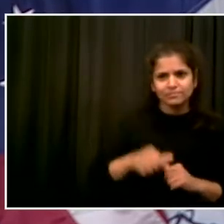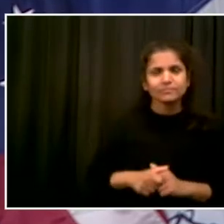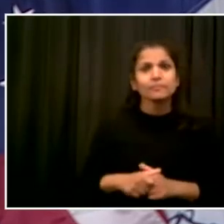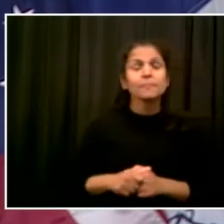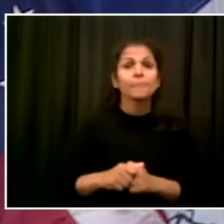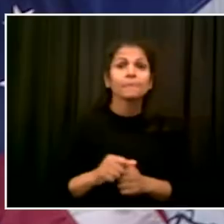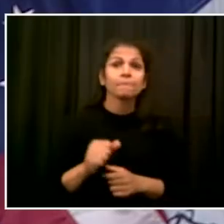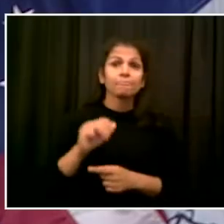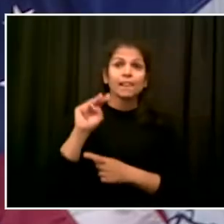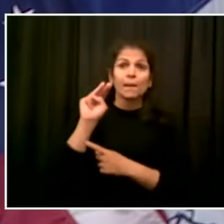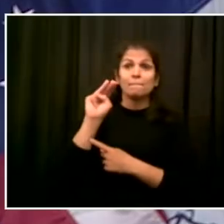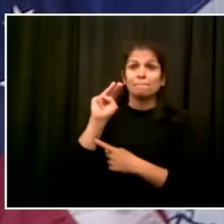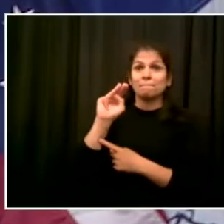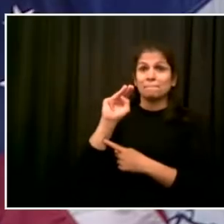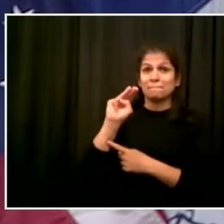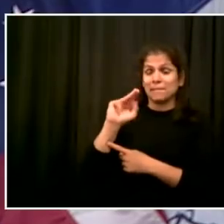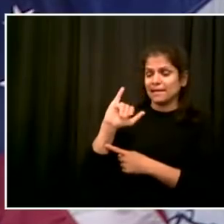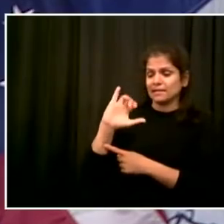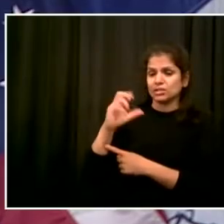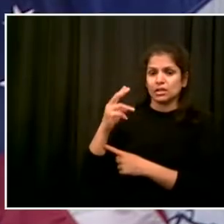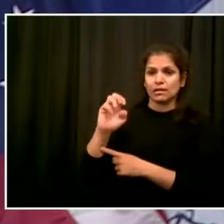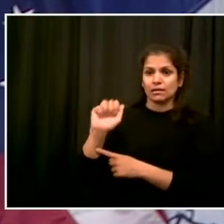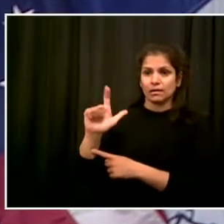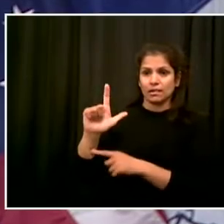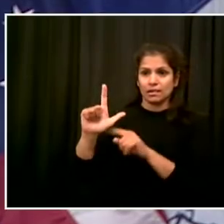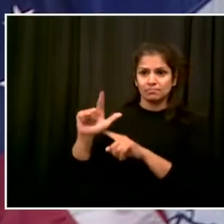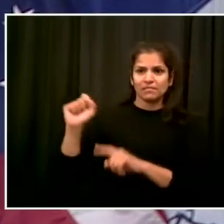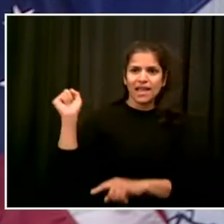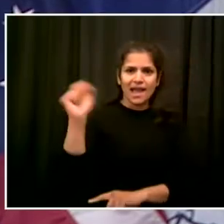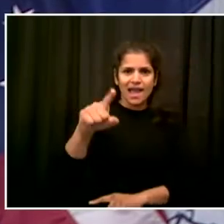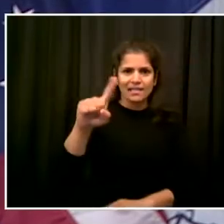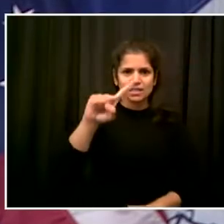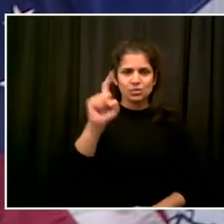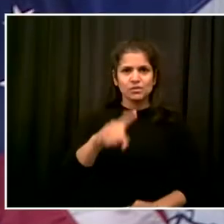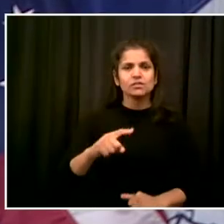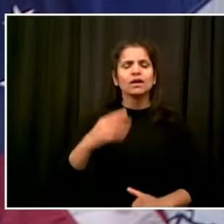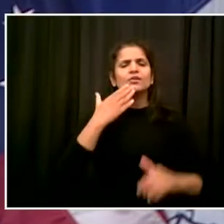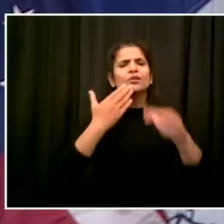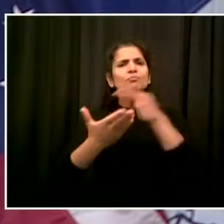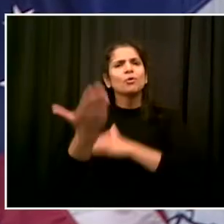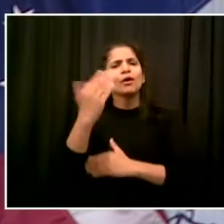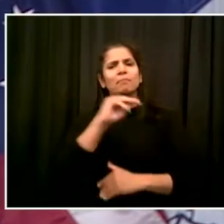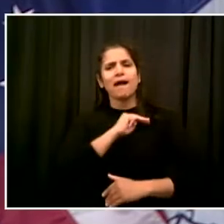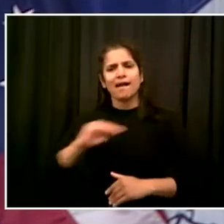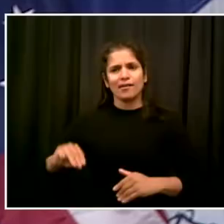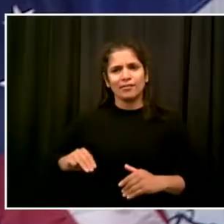BECAUSE WE ARE